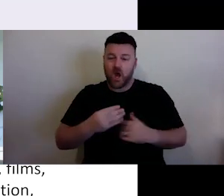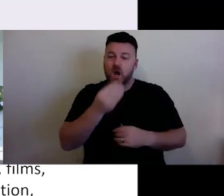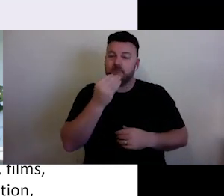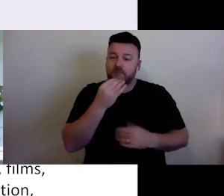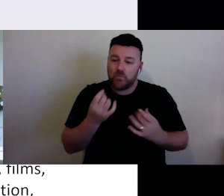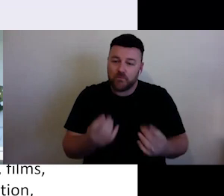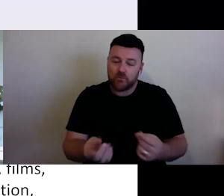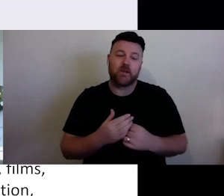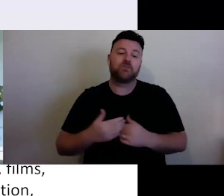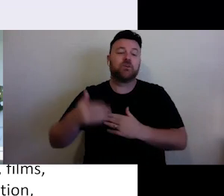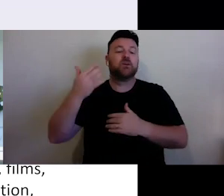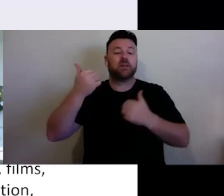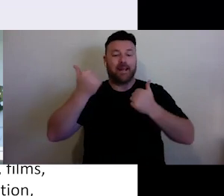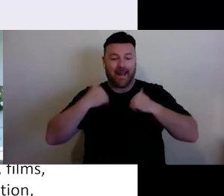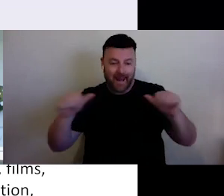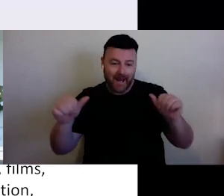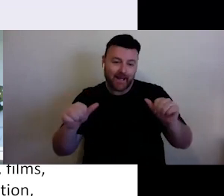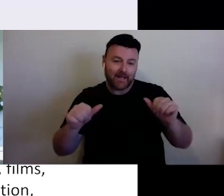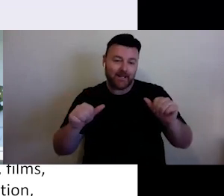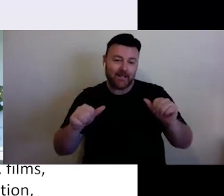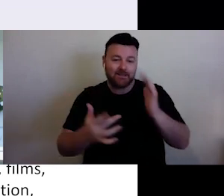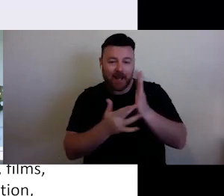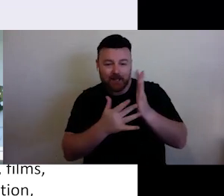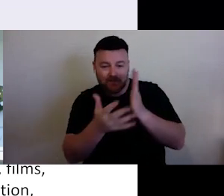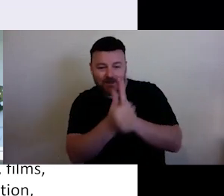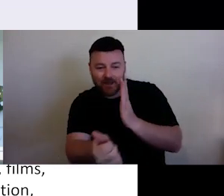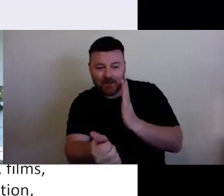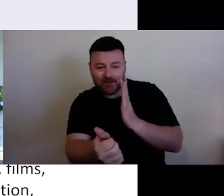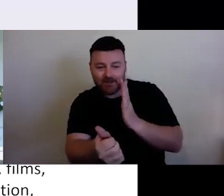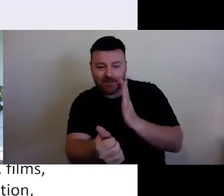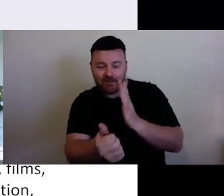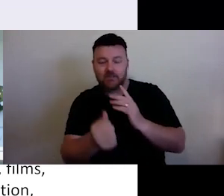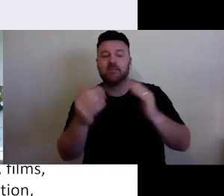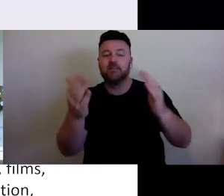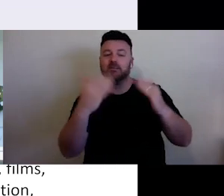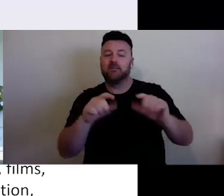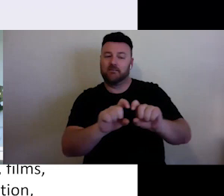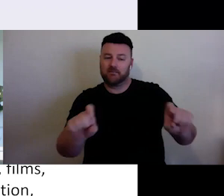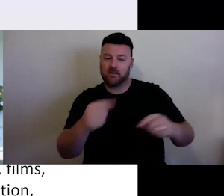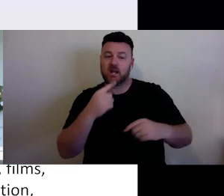healing and technical skills." It says it's protected by intellectual